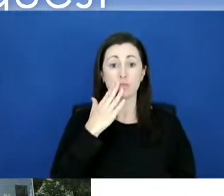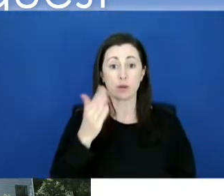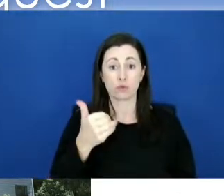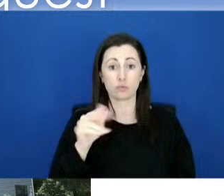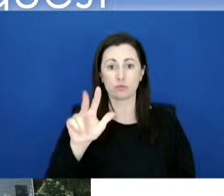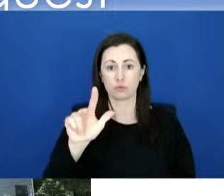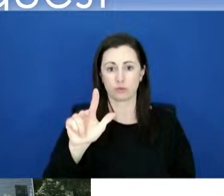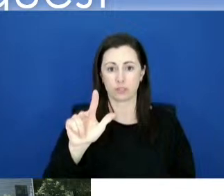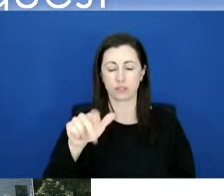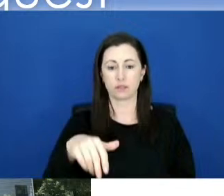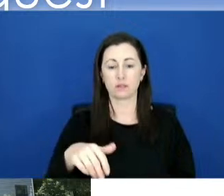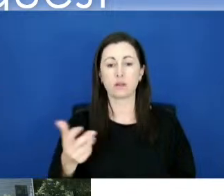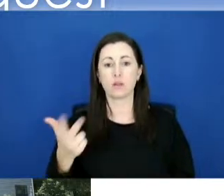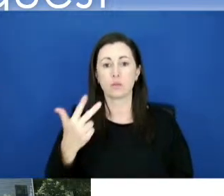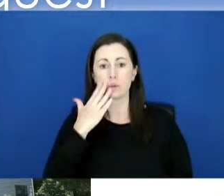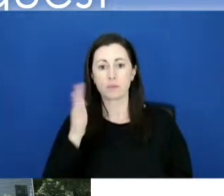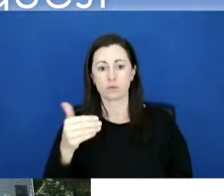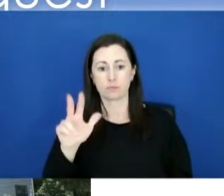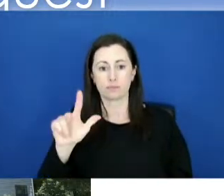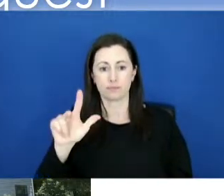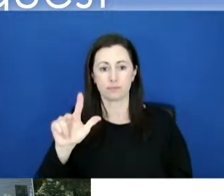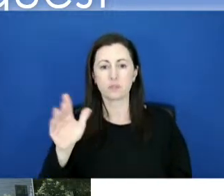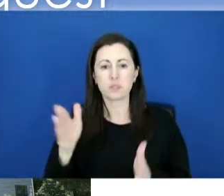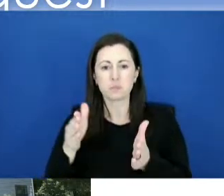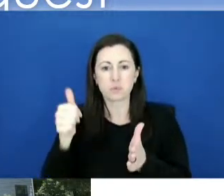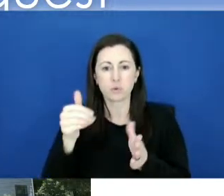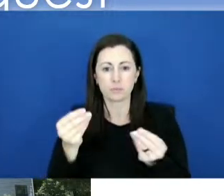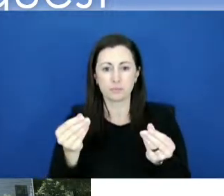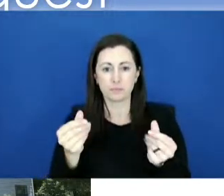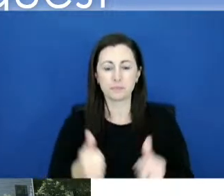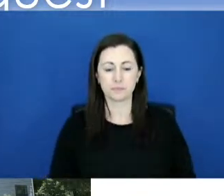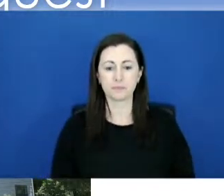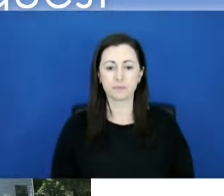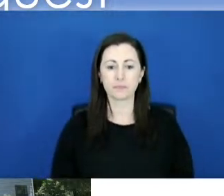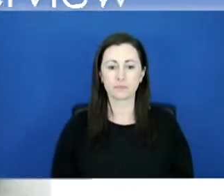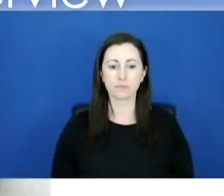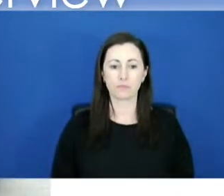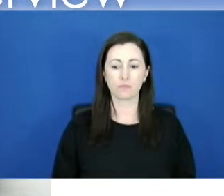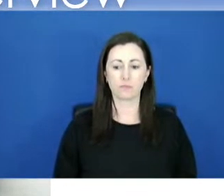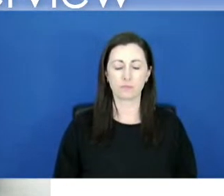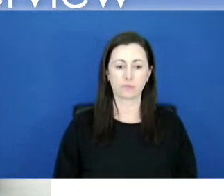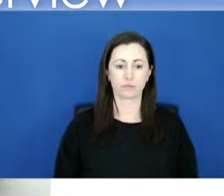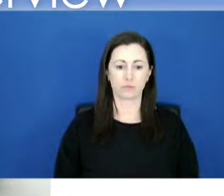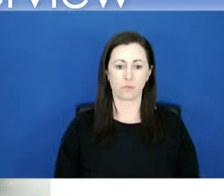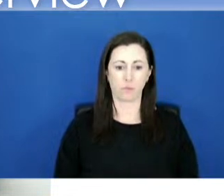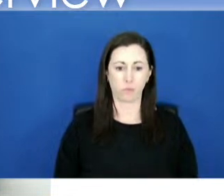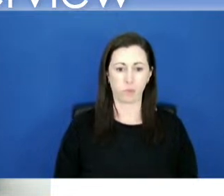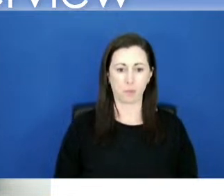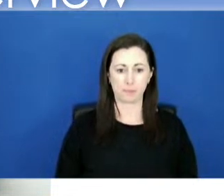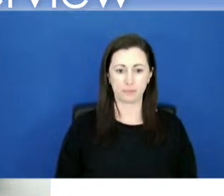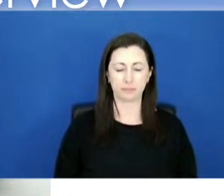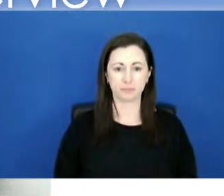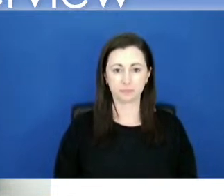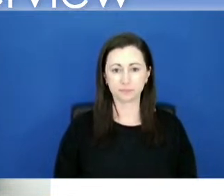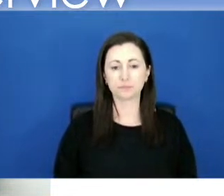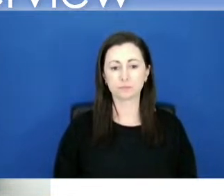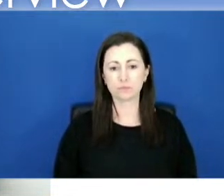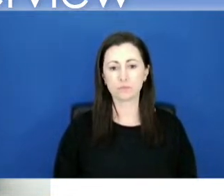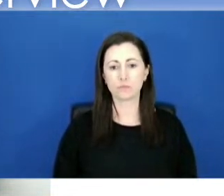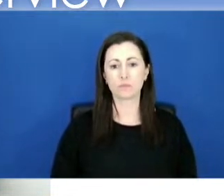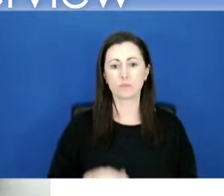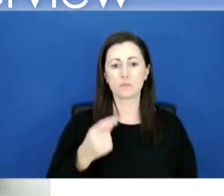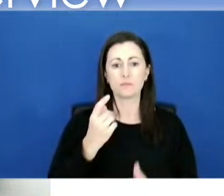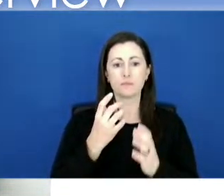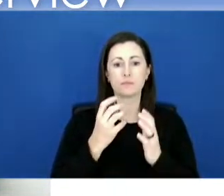AND THERE ARE A TOTAL OF 23-2